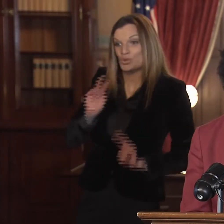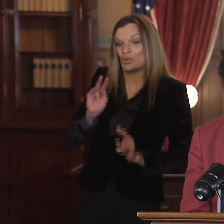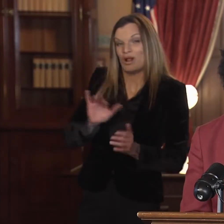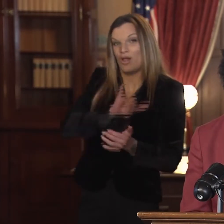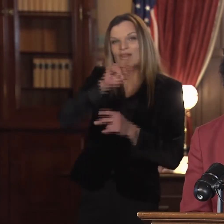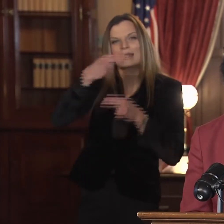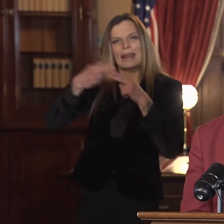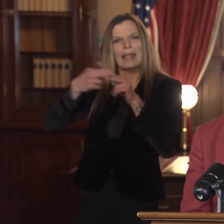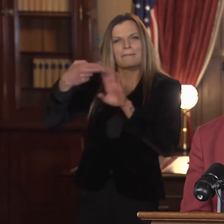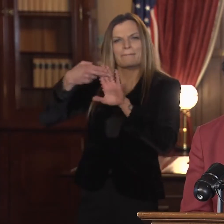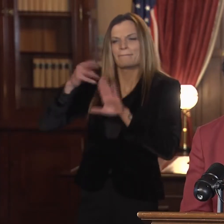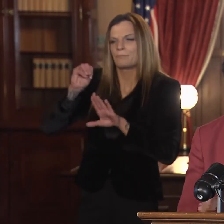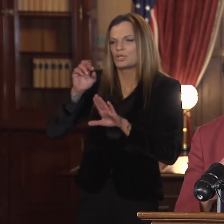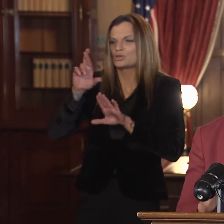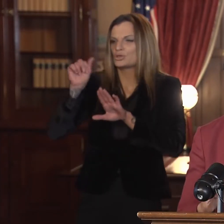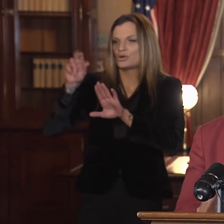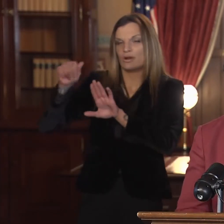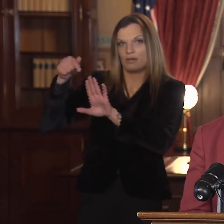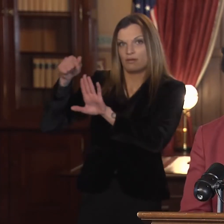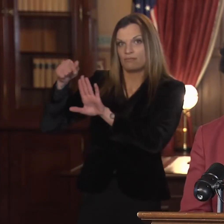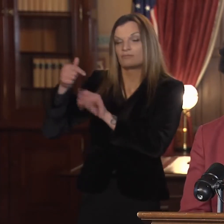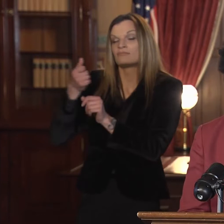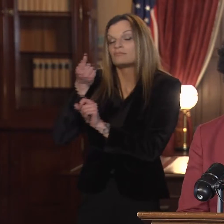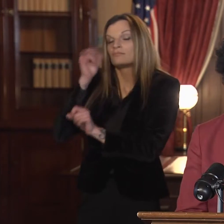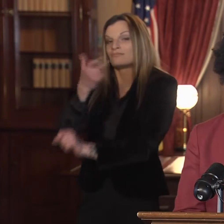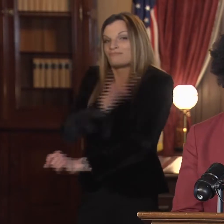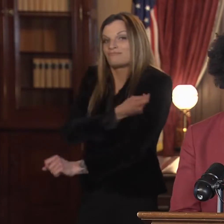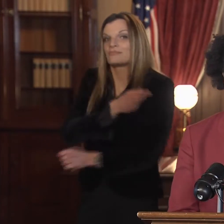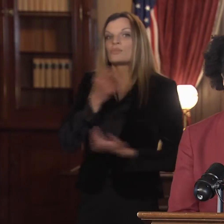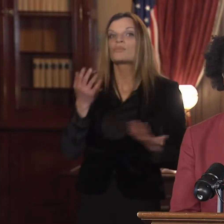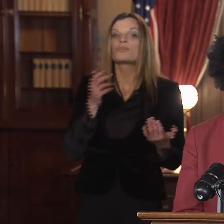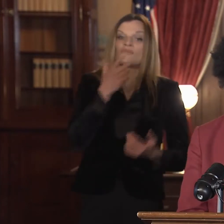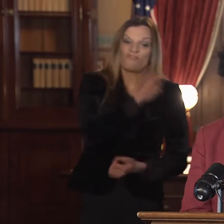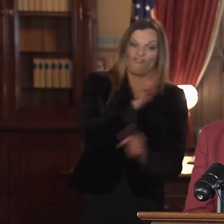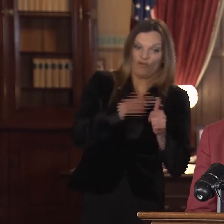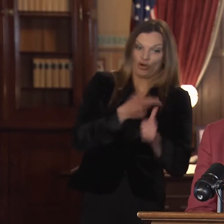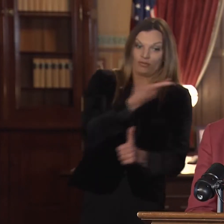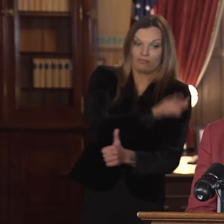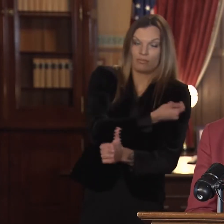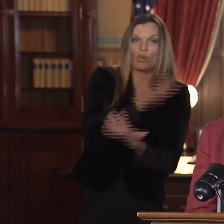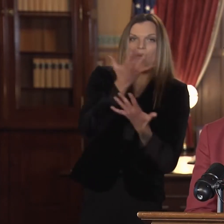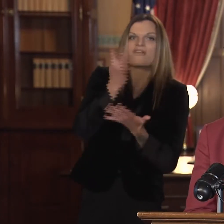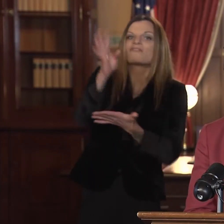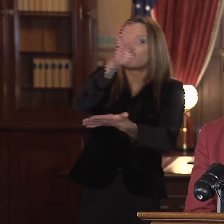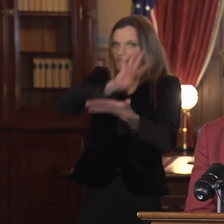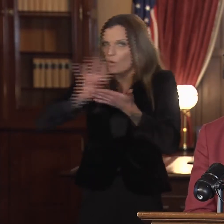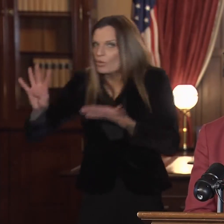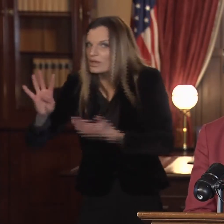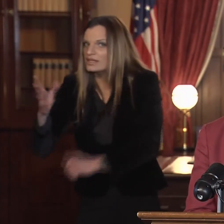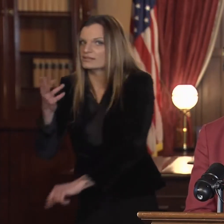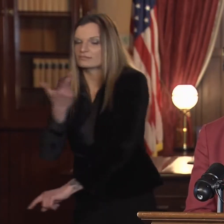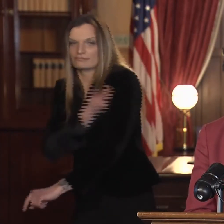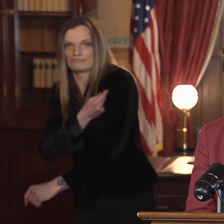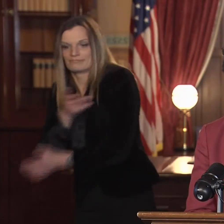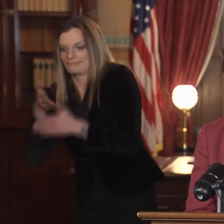FOR THE MODERNA VACCINE WE EXPECT TO ALSO BE AUTHORIZED LATER THIS MONTH, YOU WILL COME BACK TO GET YOUR SECOND DOSE 4